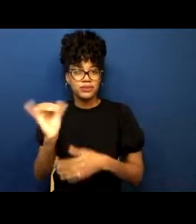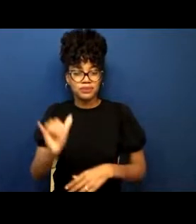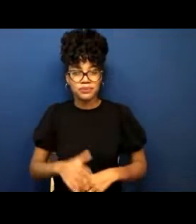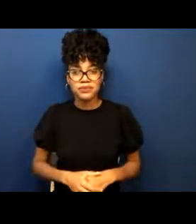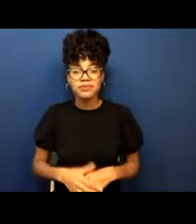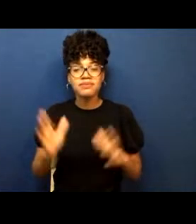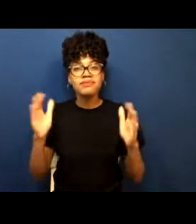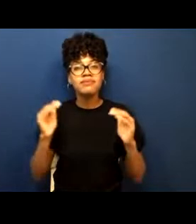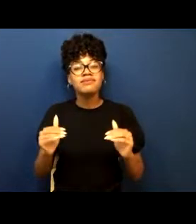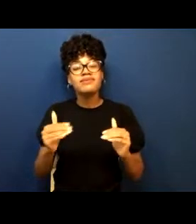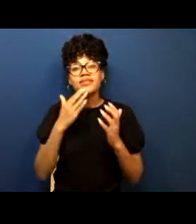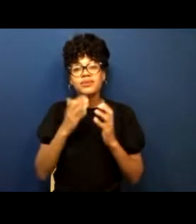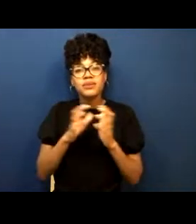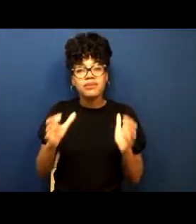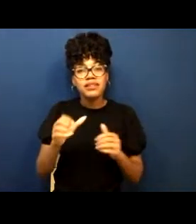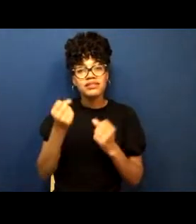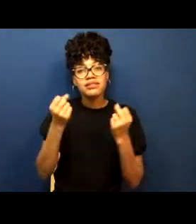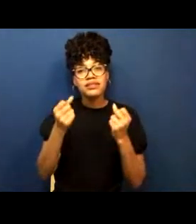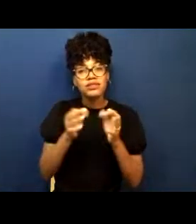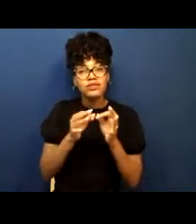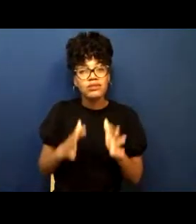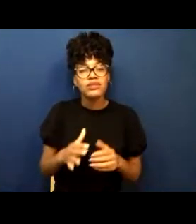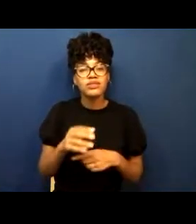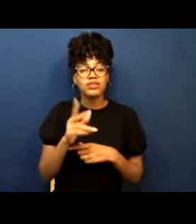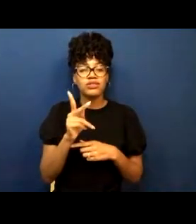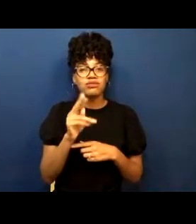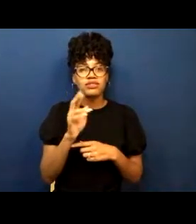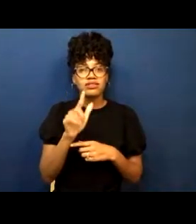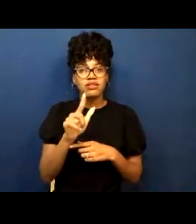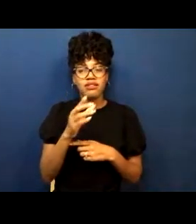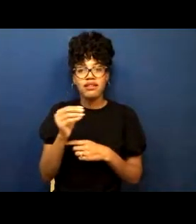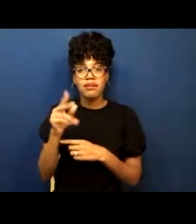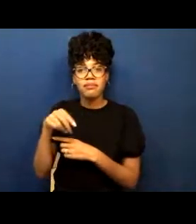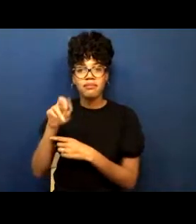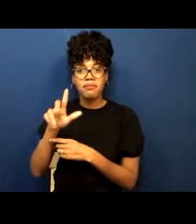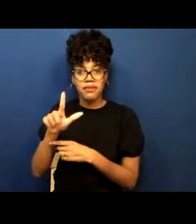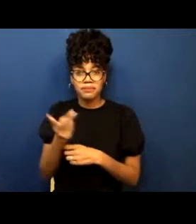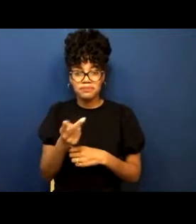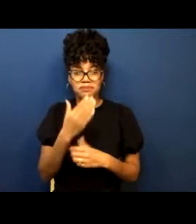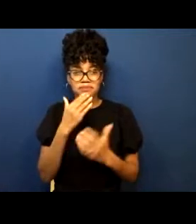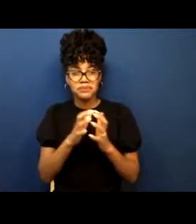Crystal Butler and Paul Williams. A few guidelines before we get started. You're all muted.